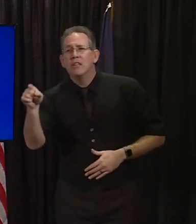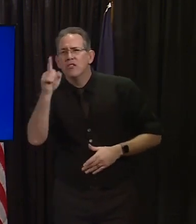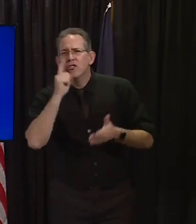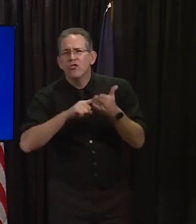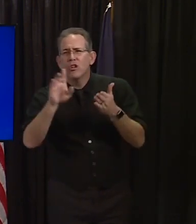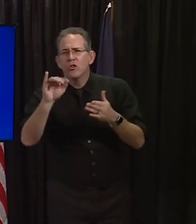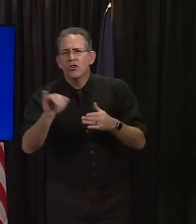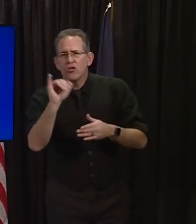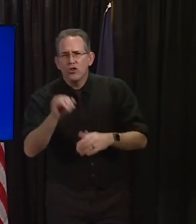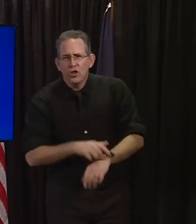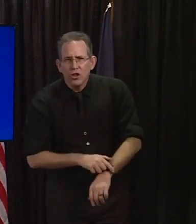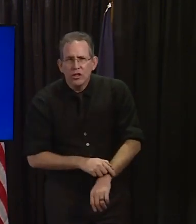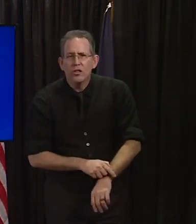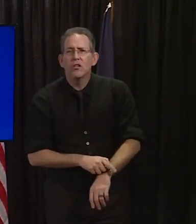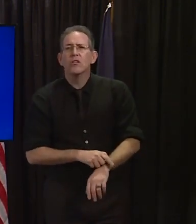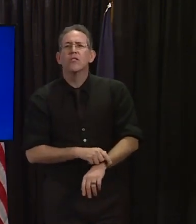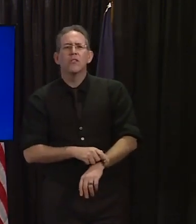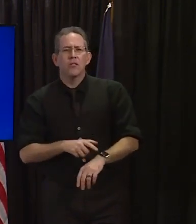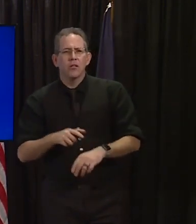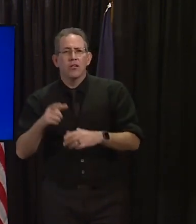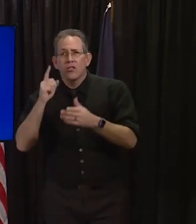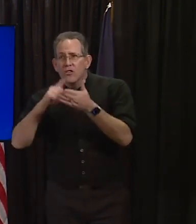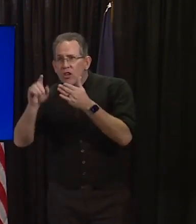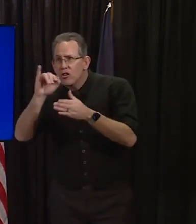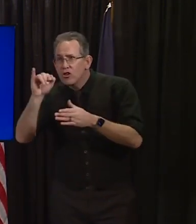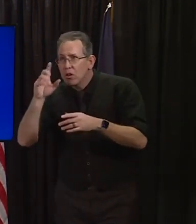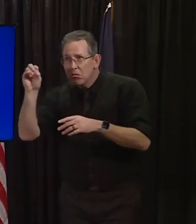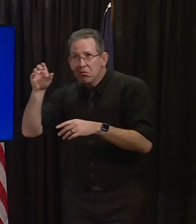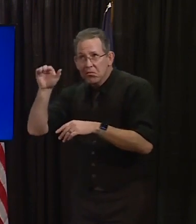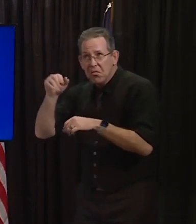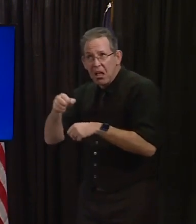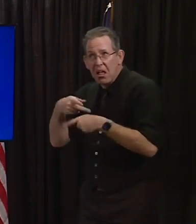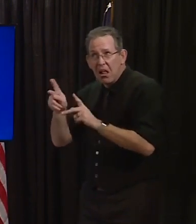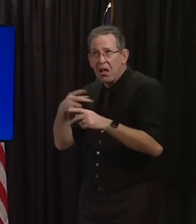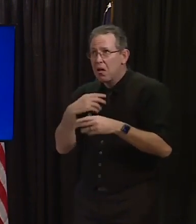online and ready to handle those claims, but this certainly will make a more